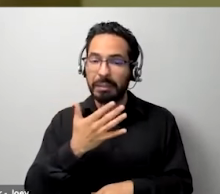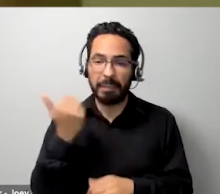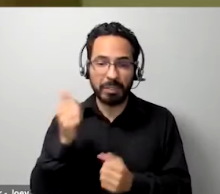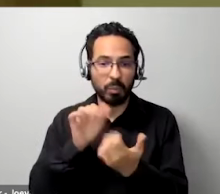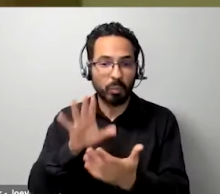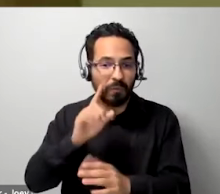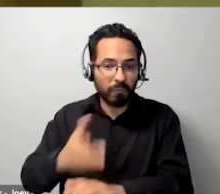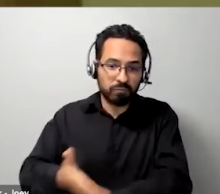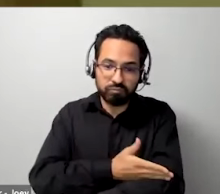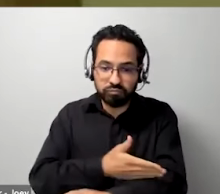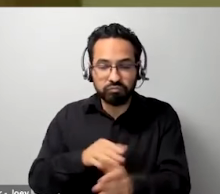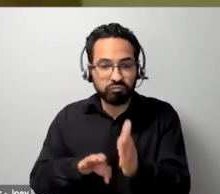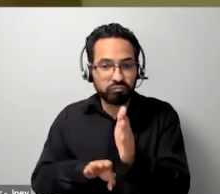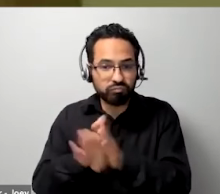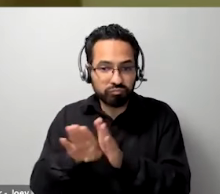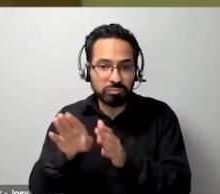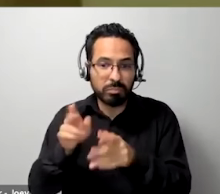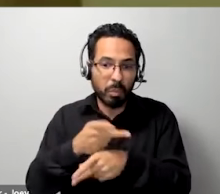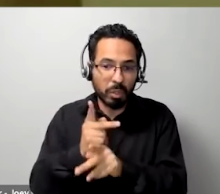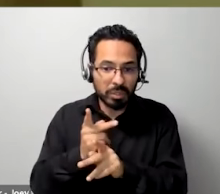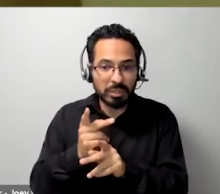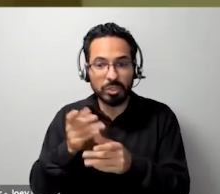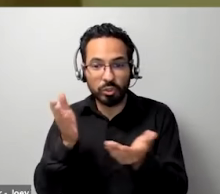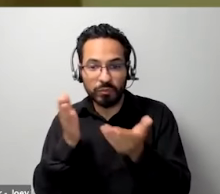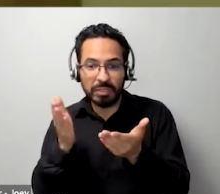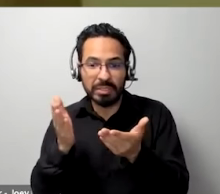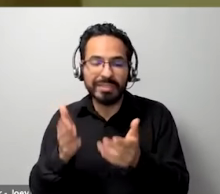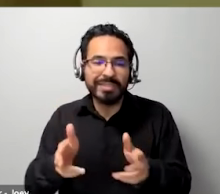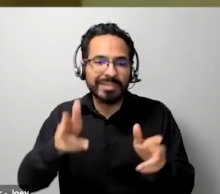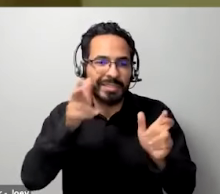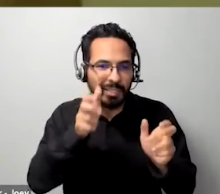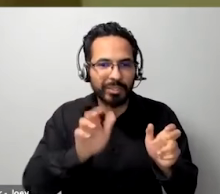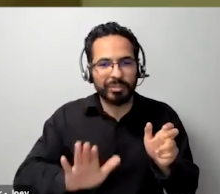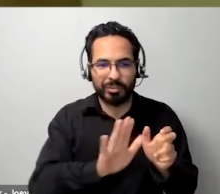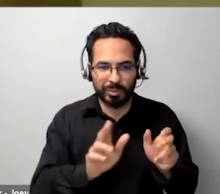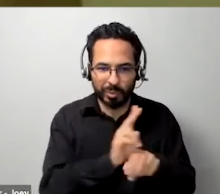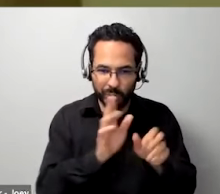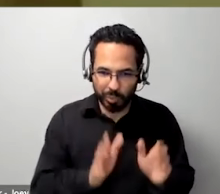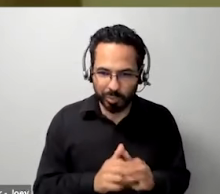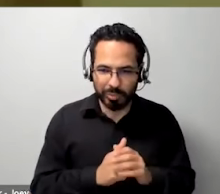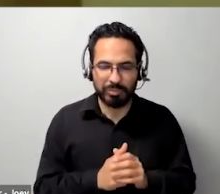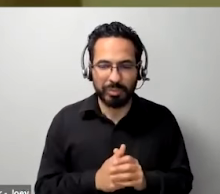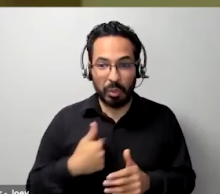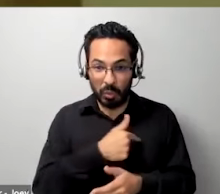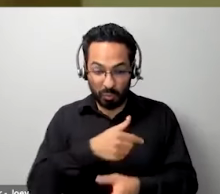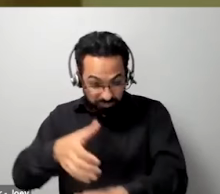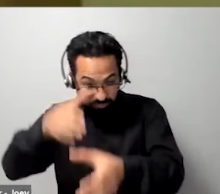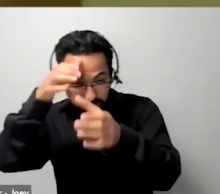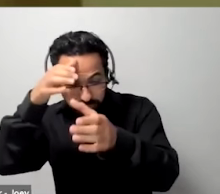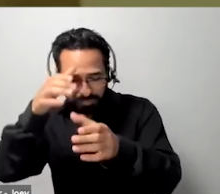and our products and services is to listen to the end users. We don't know everything. We don't pretend to know everything.